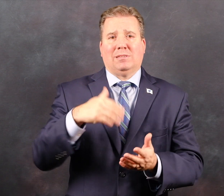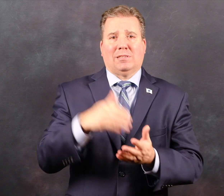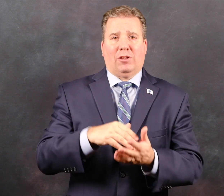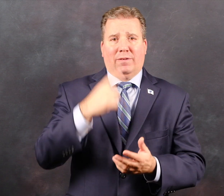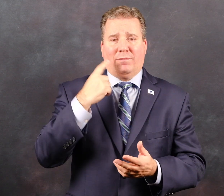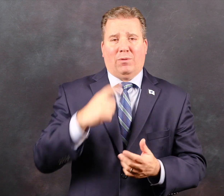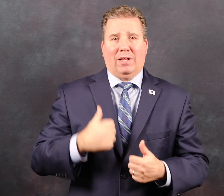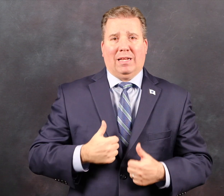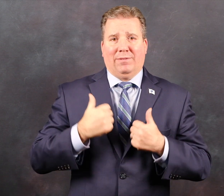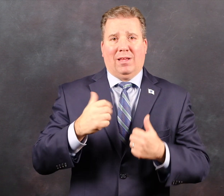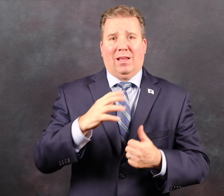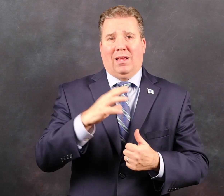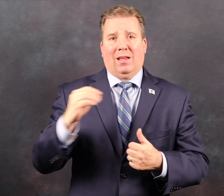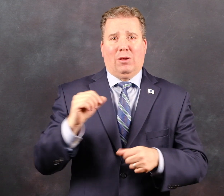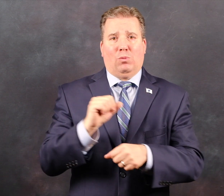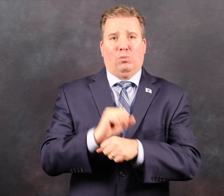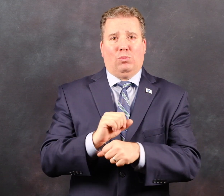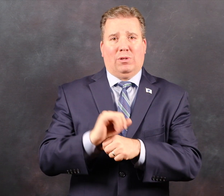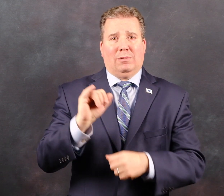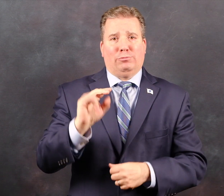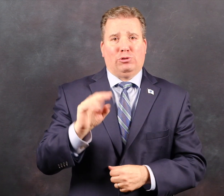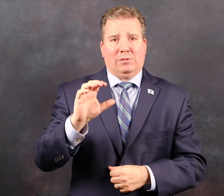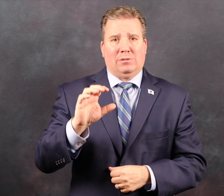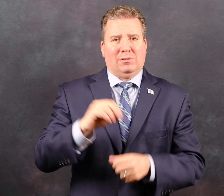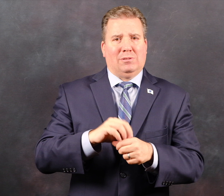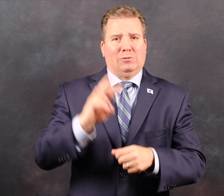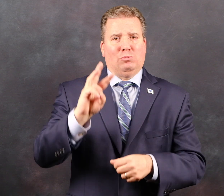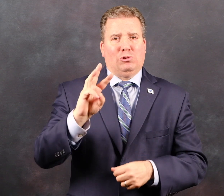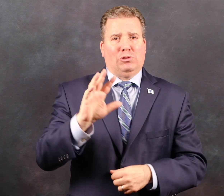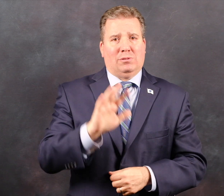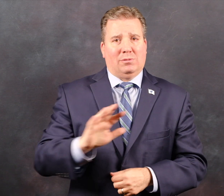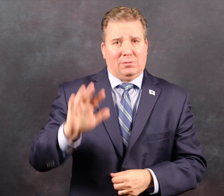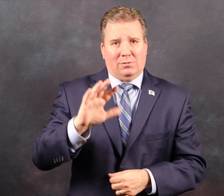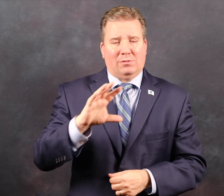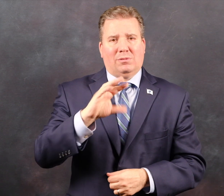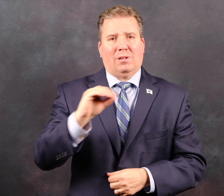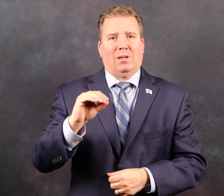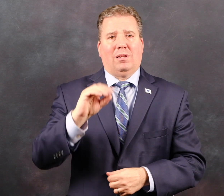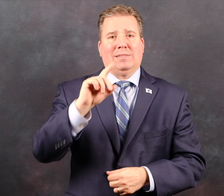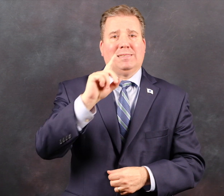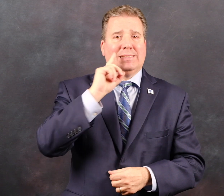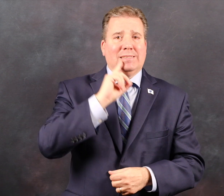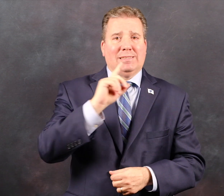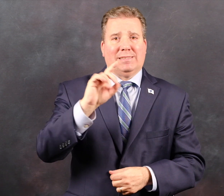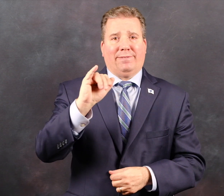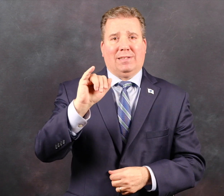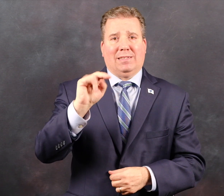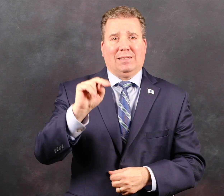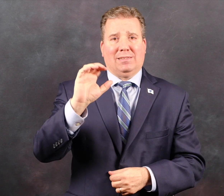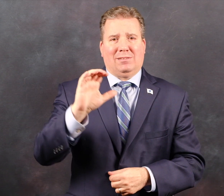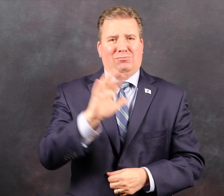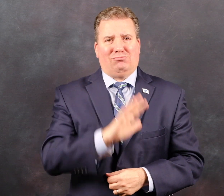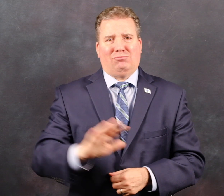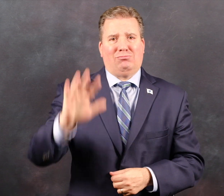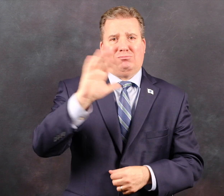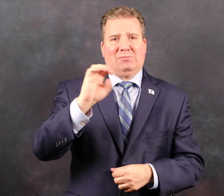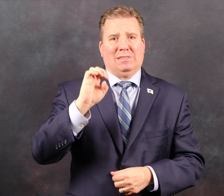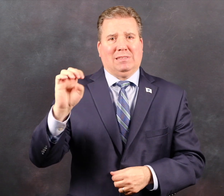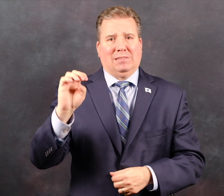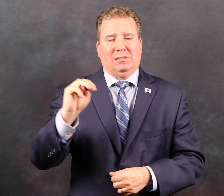and Working Inc. (CLW) in the Worcester vicinity, and Deaf Inc. in various locations in the eastern regions